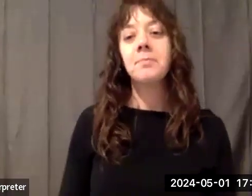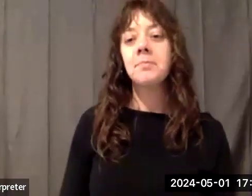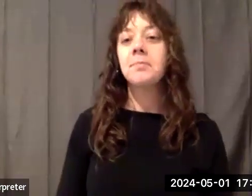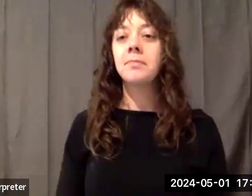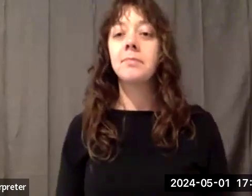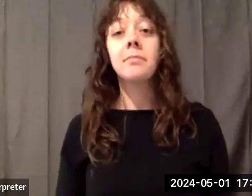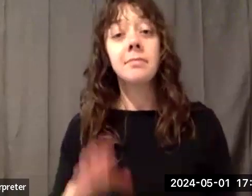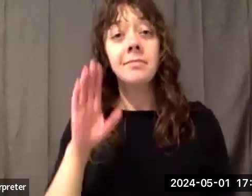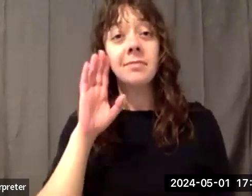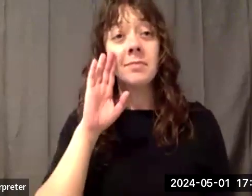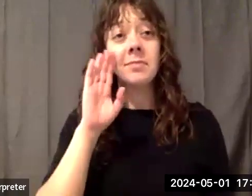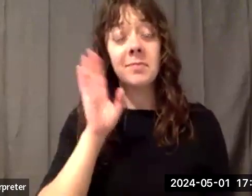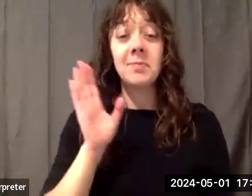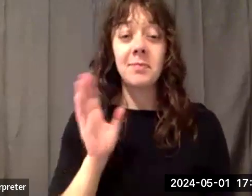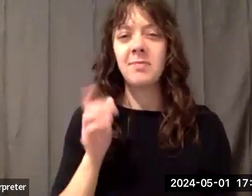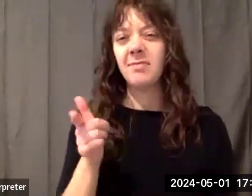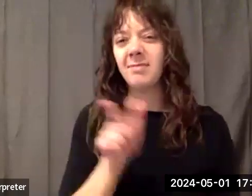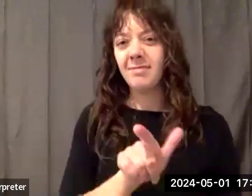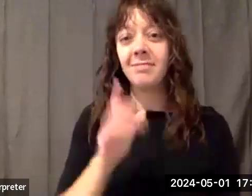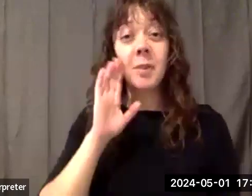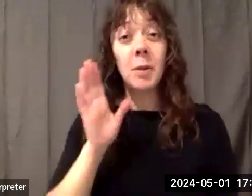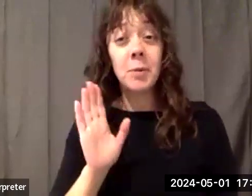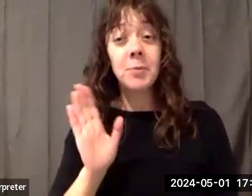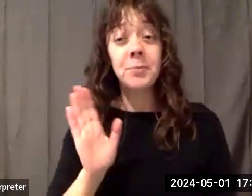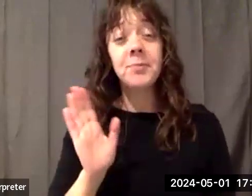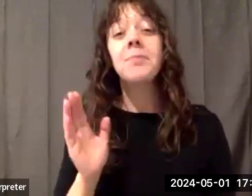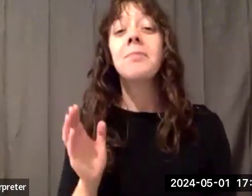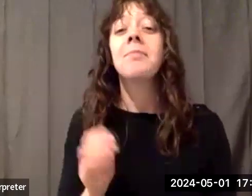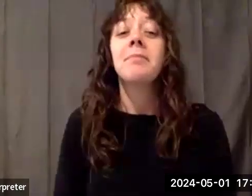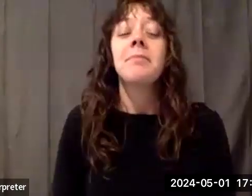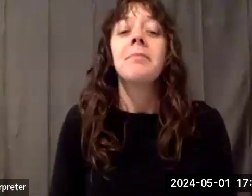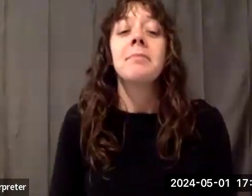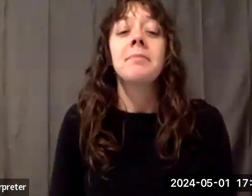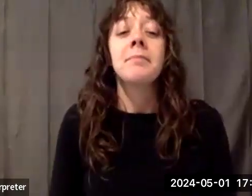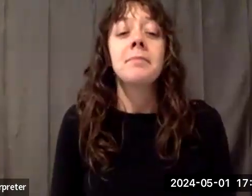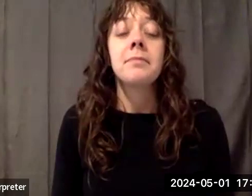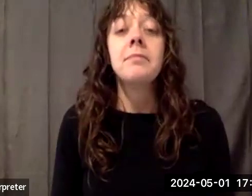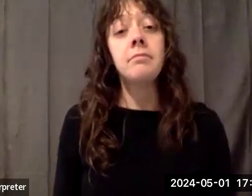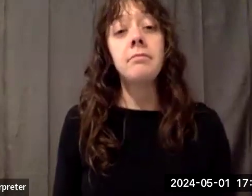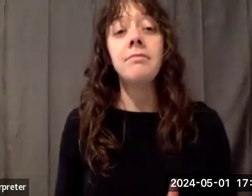Again, I wanna start by saying that this listening session is really about recommendations